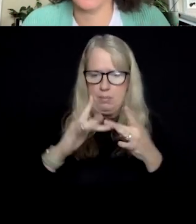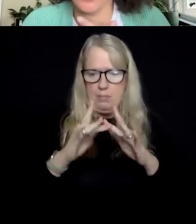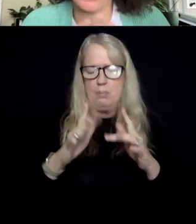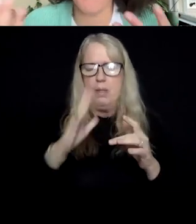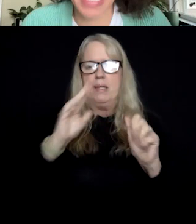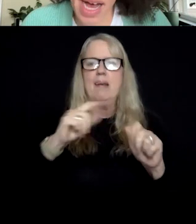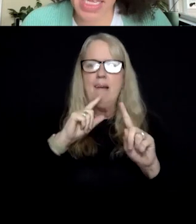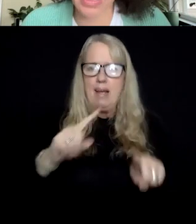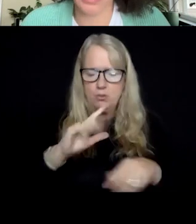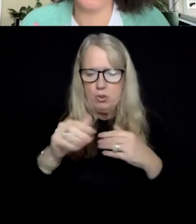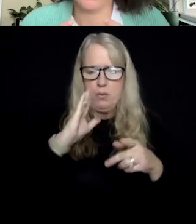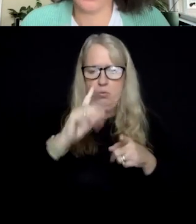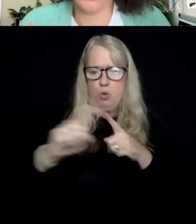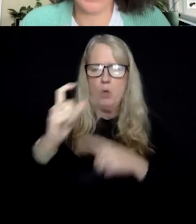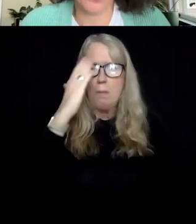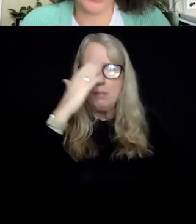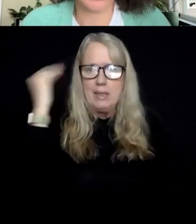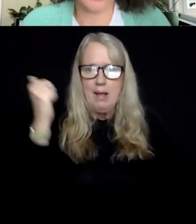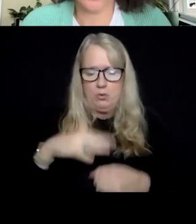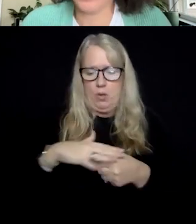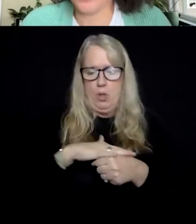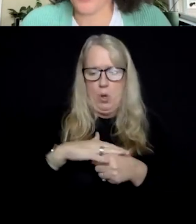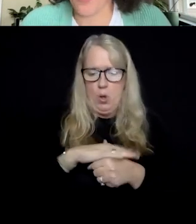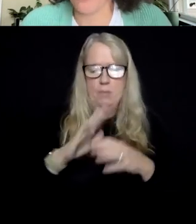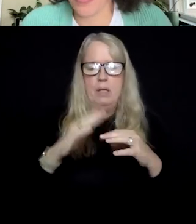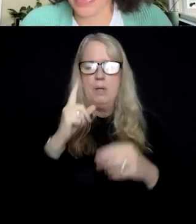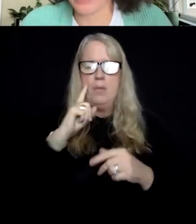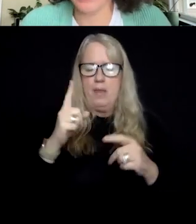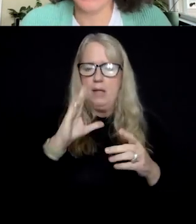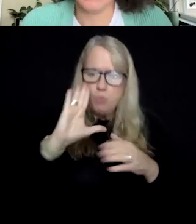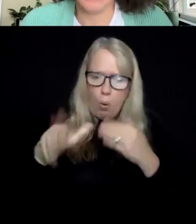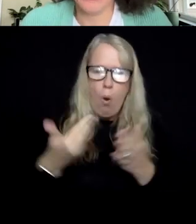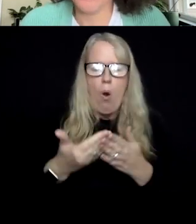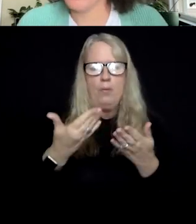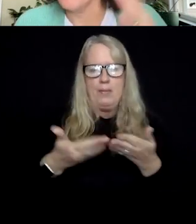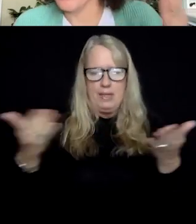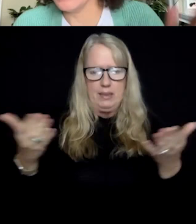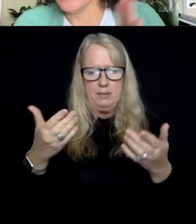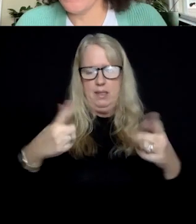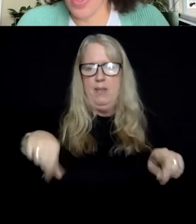ANSWERING THOSE CALLS BECAUSE THE LOCAL NETWORKS KNOW ALL OF THE